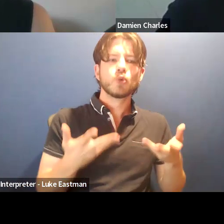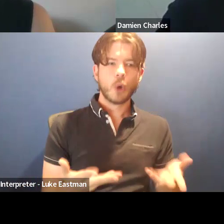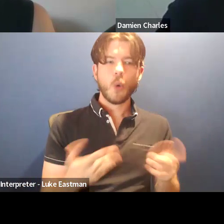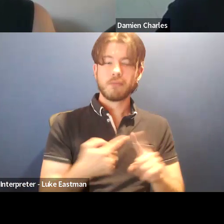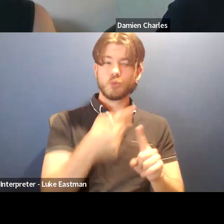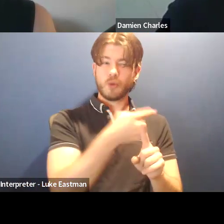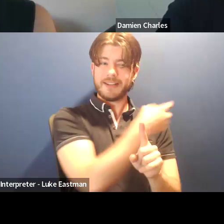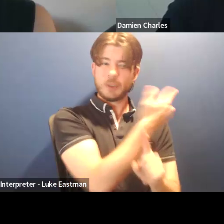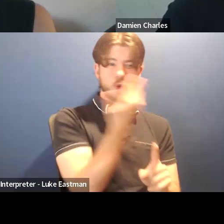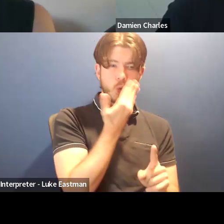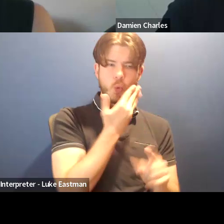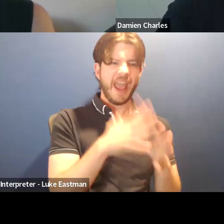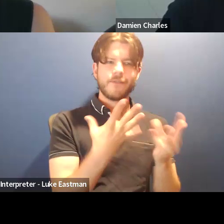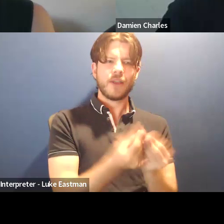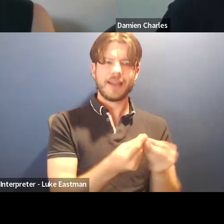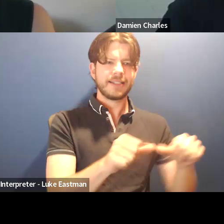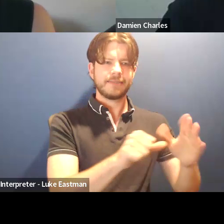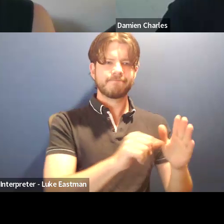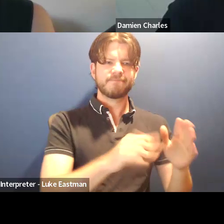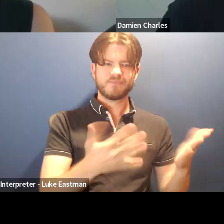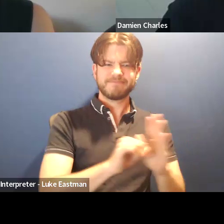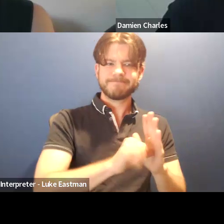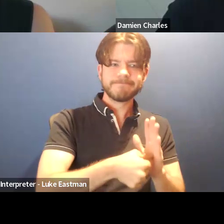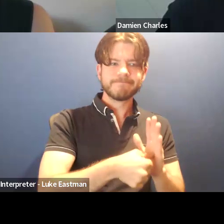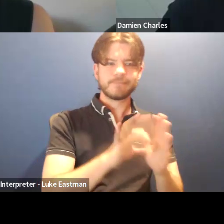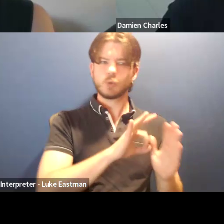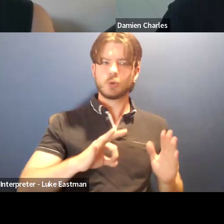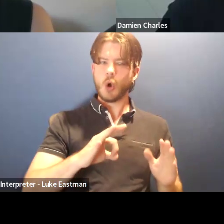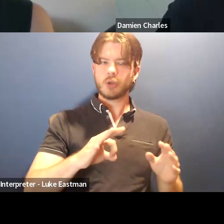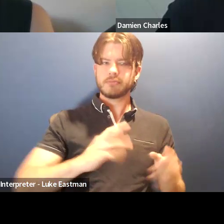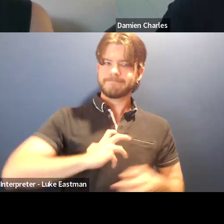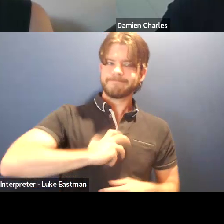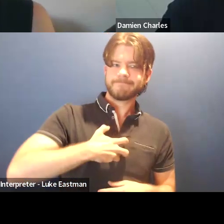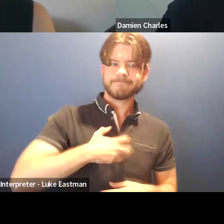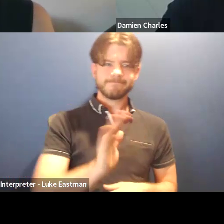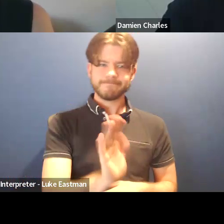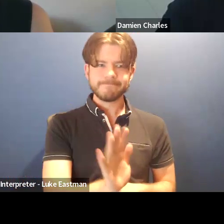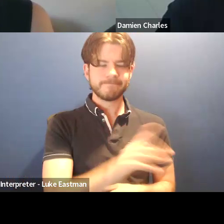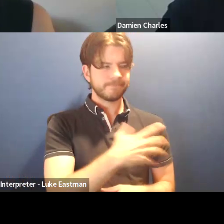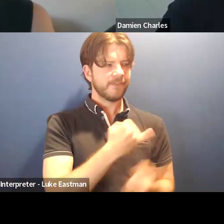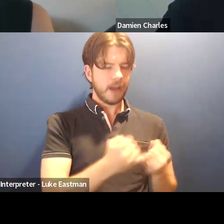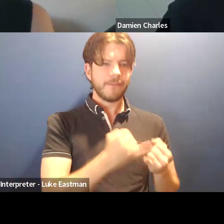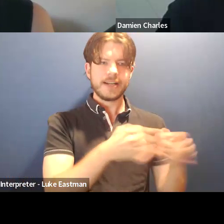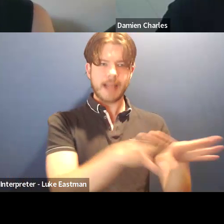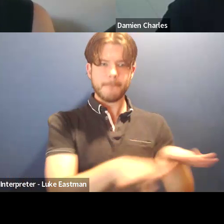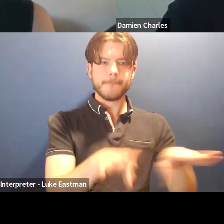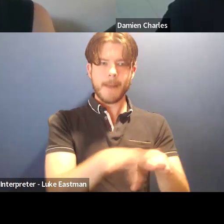very tailored and so I was able to have